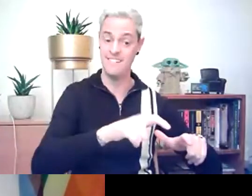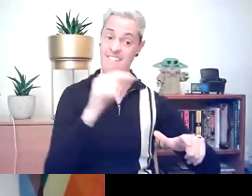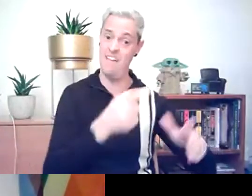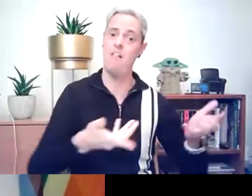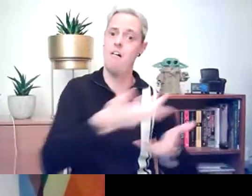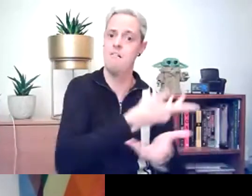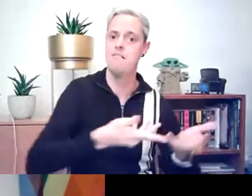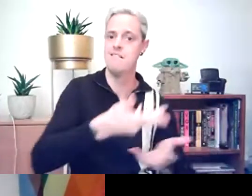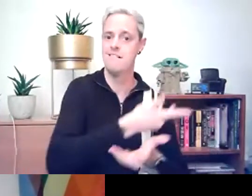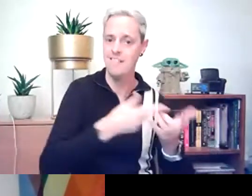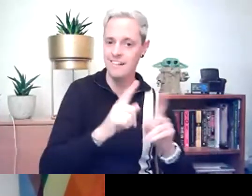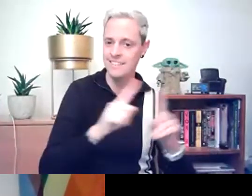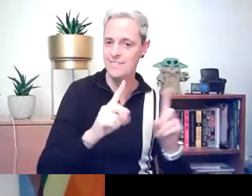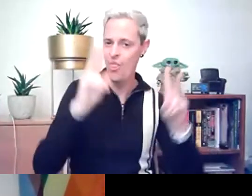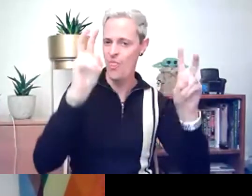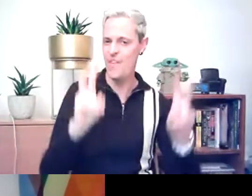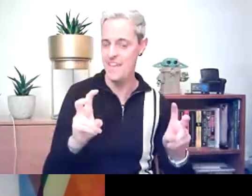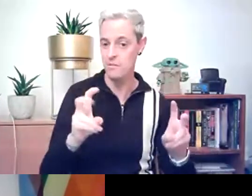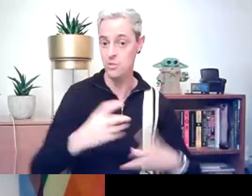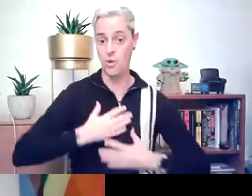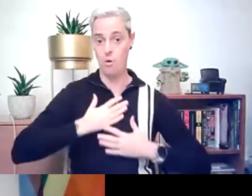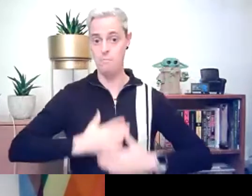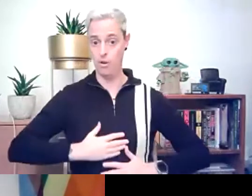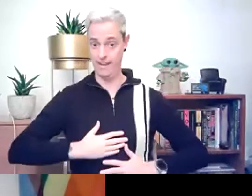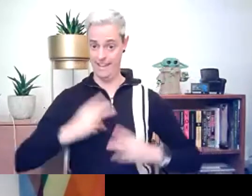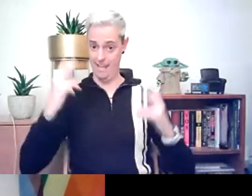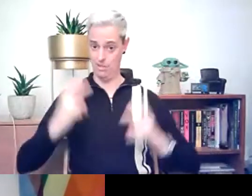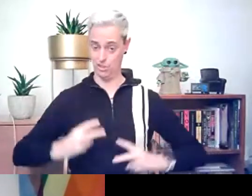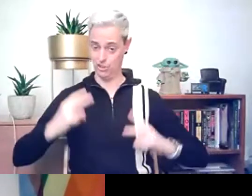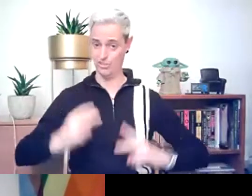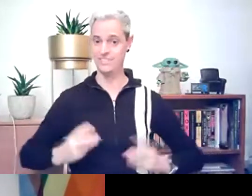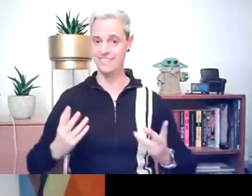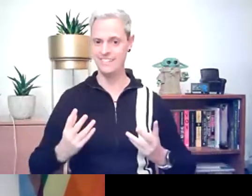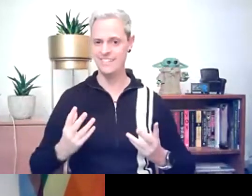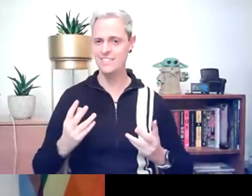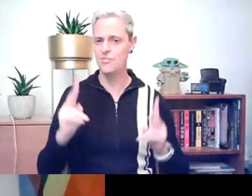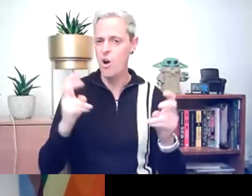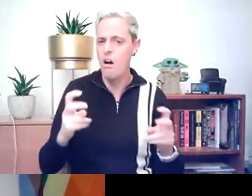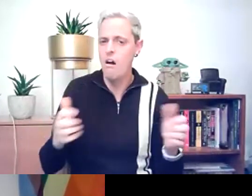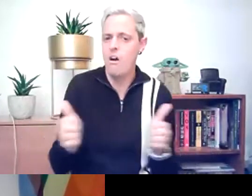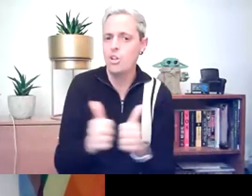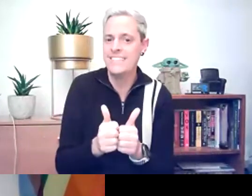they're watching and thinking about something 18:16:05 something they want to do, how can